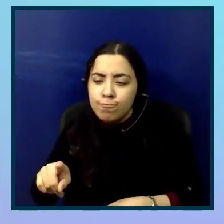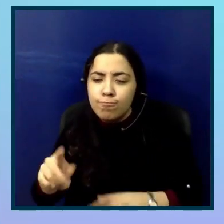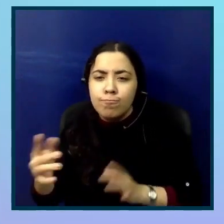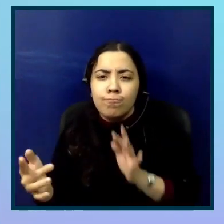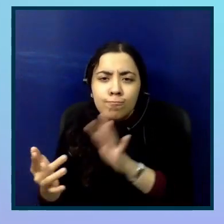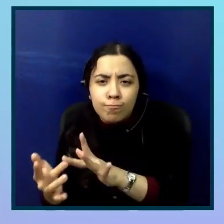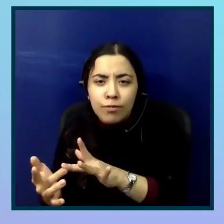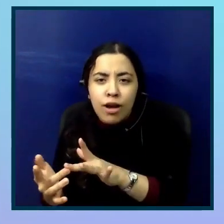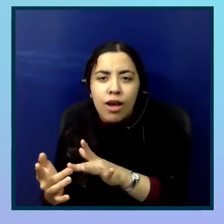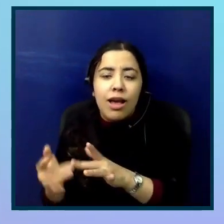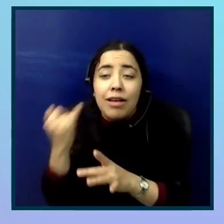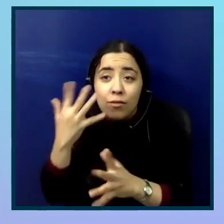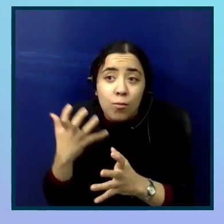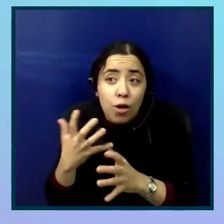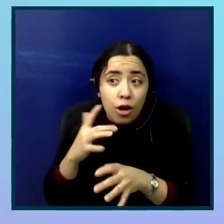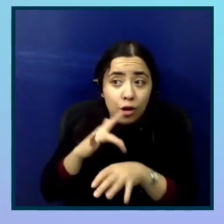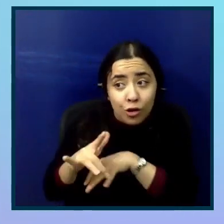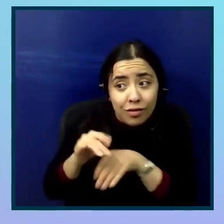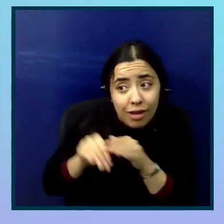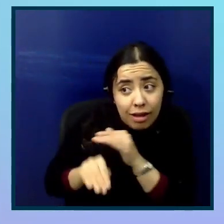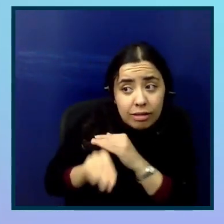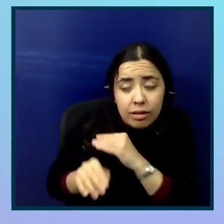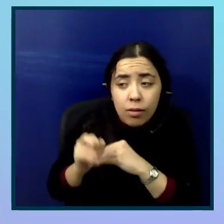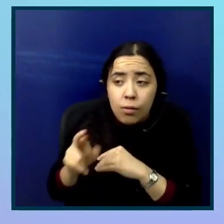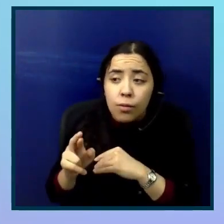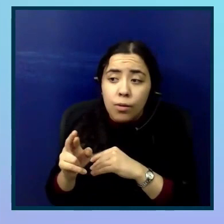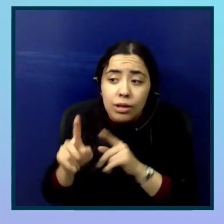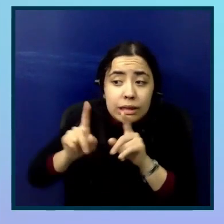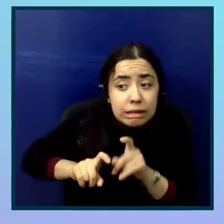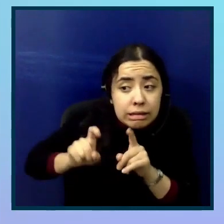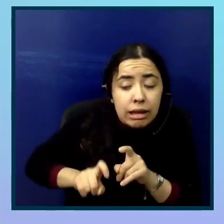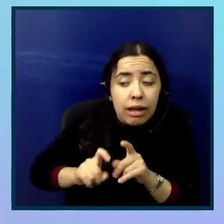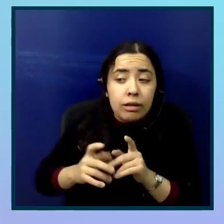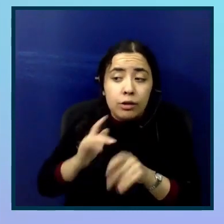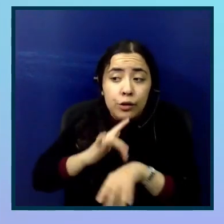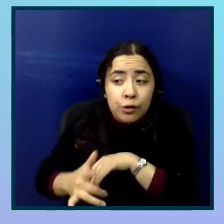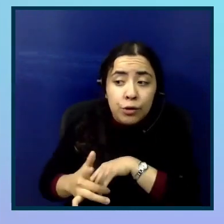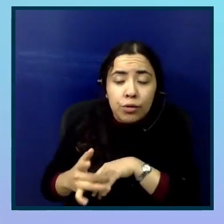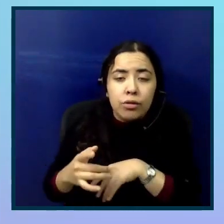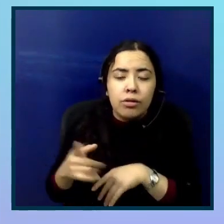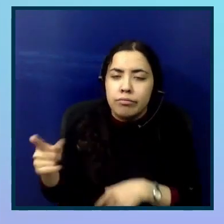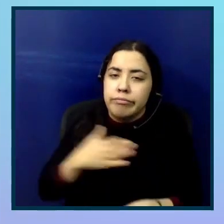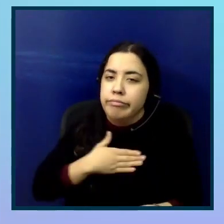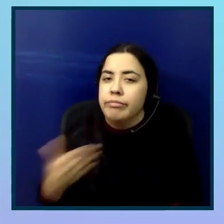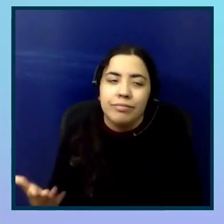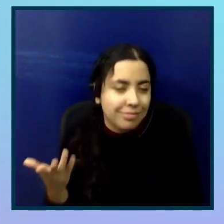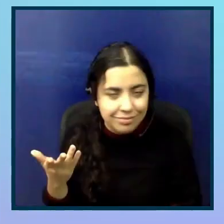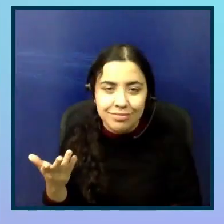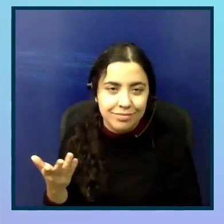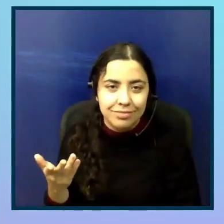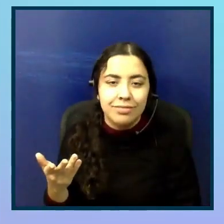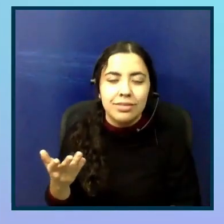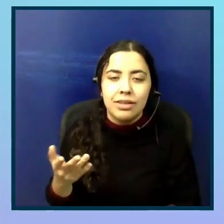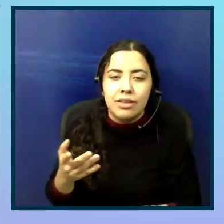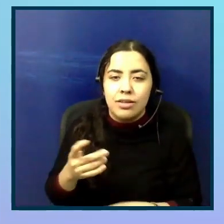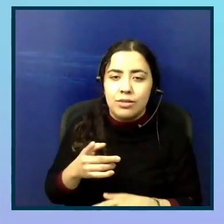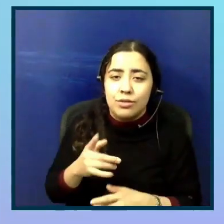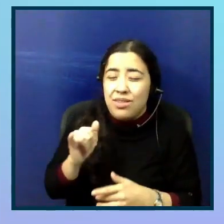if they wanna test them earlier. So that is also a really, really helpful channel. I would say that those are all additive though.